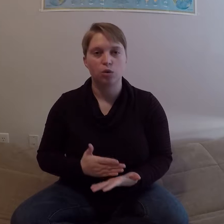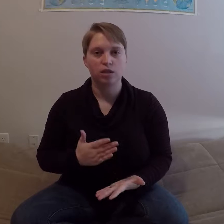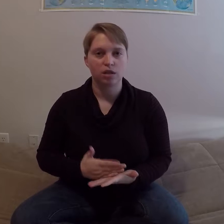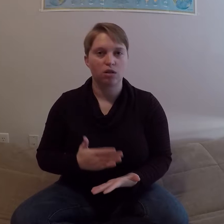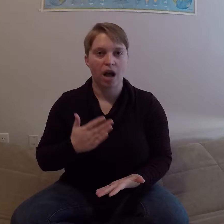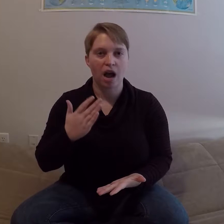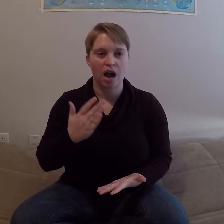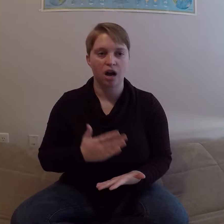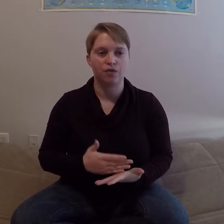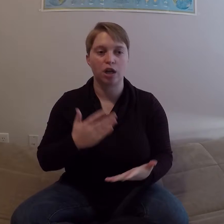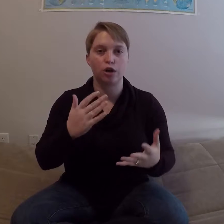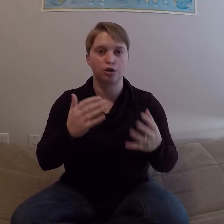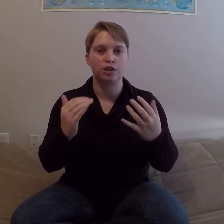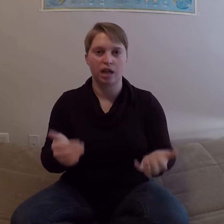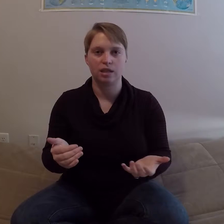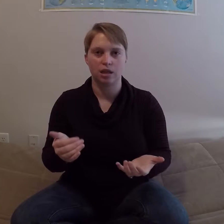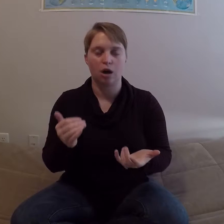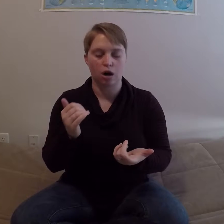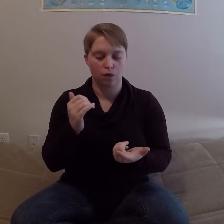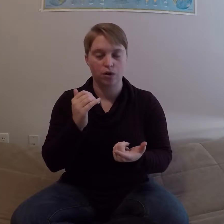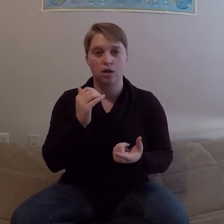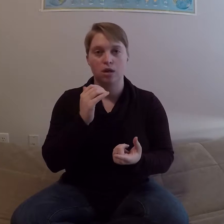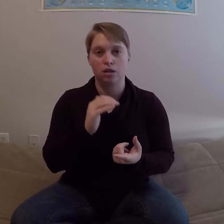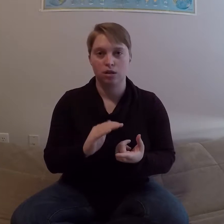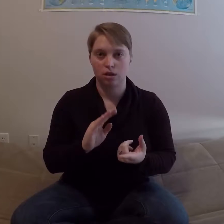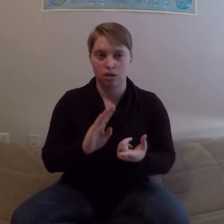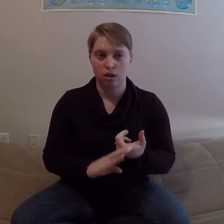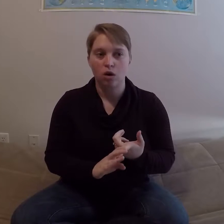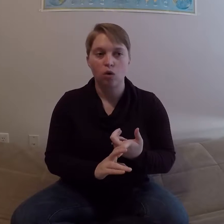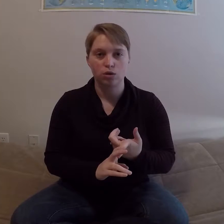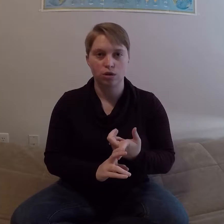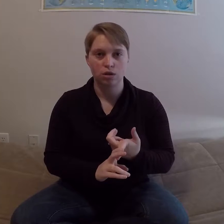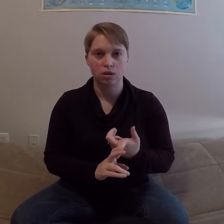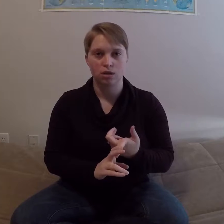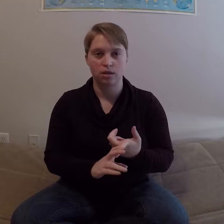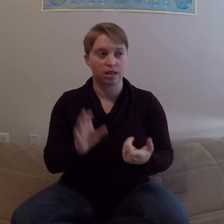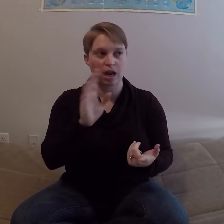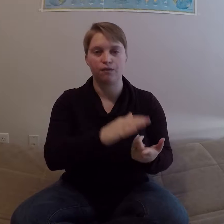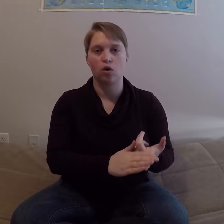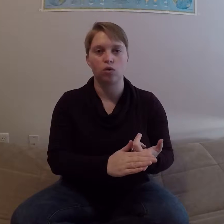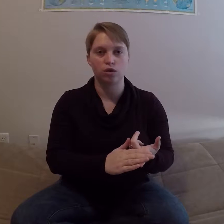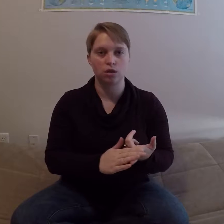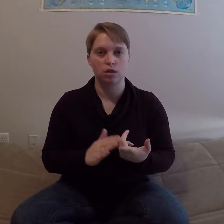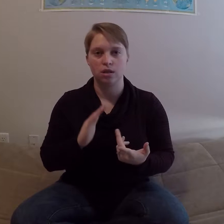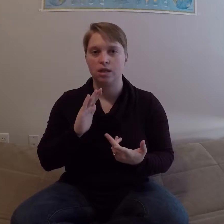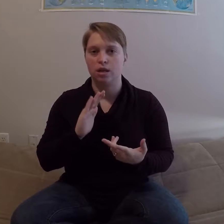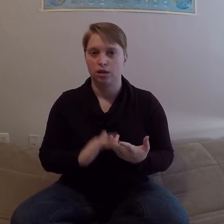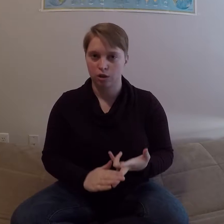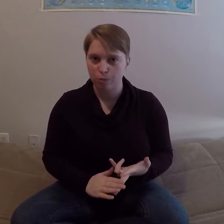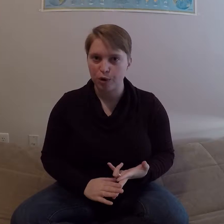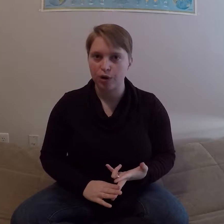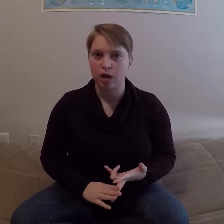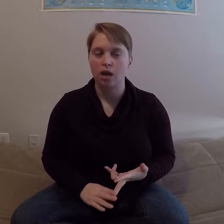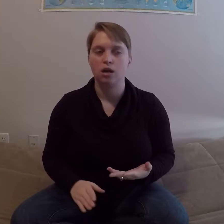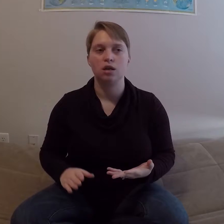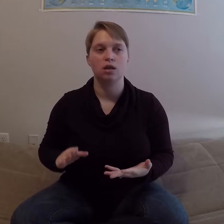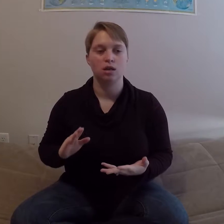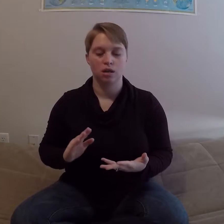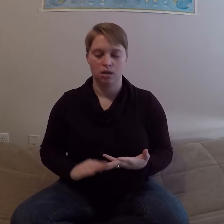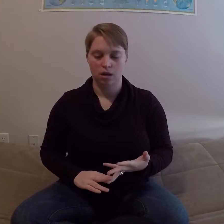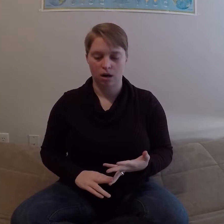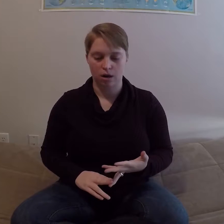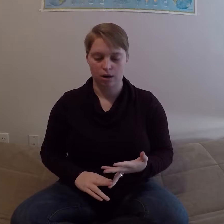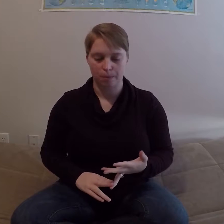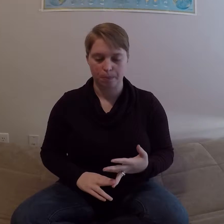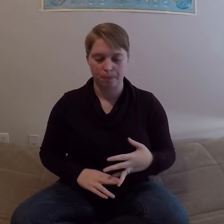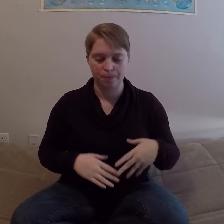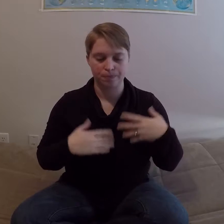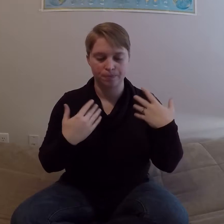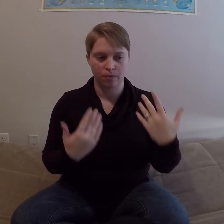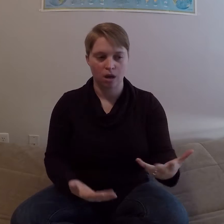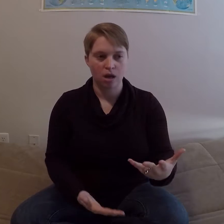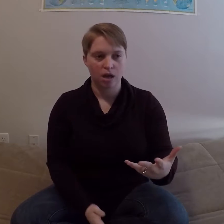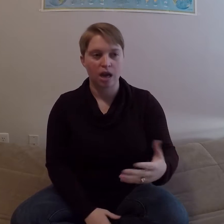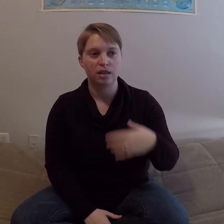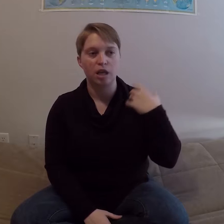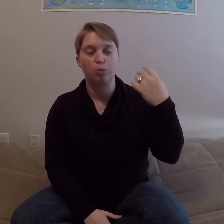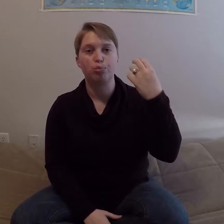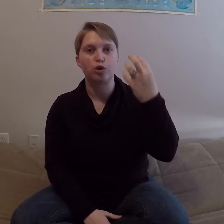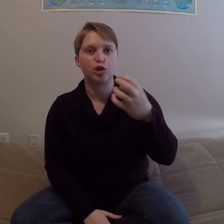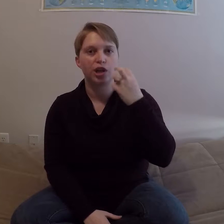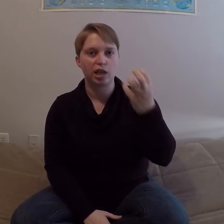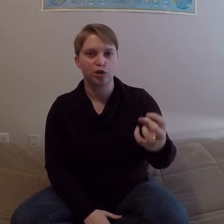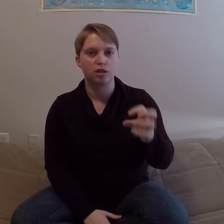You will still have understanding of the culture, the Deaf culture, the community, and the appreciation